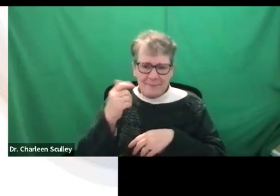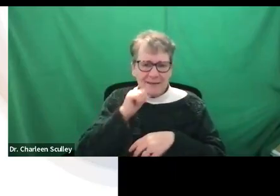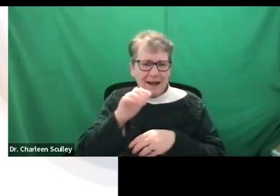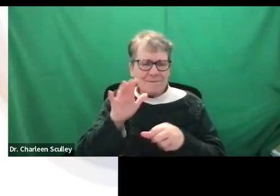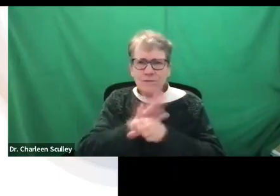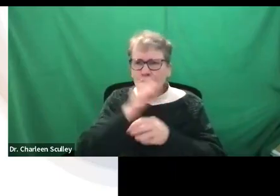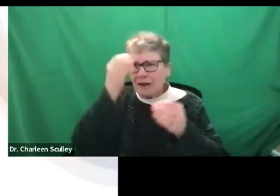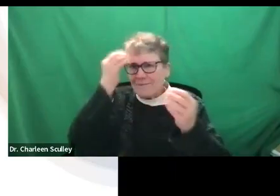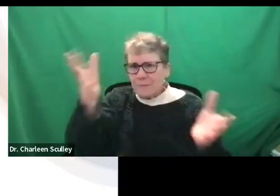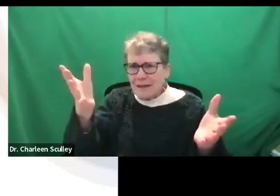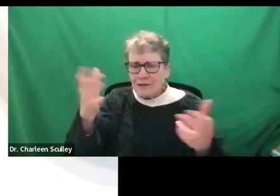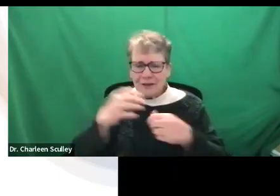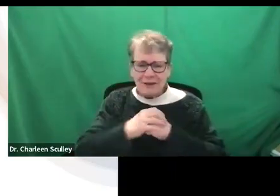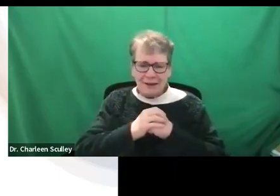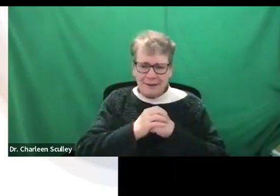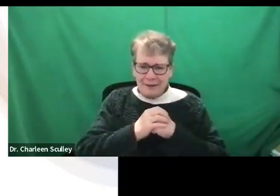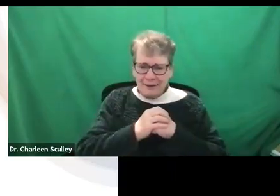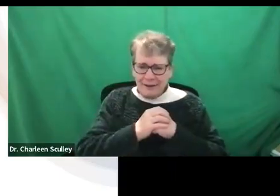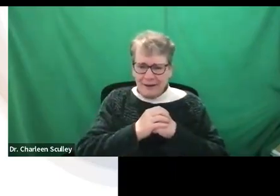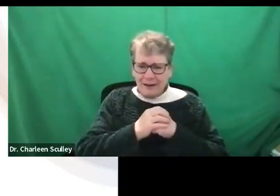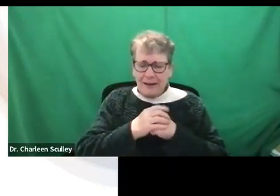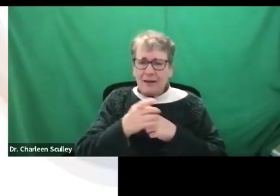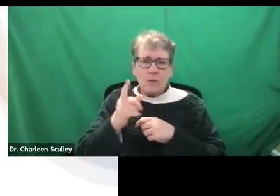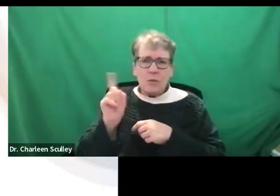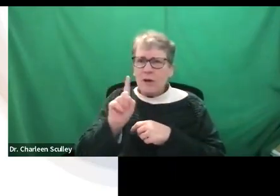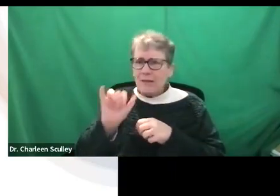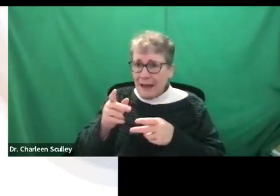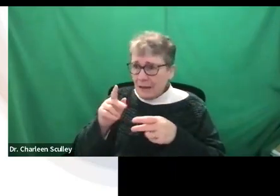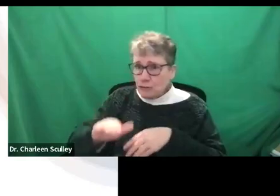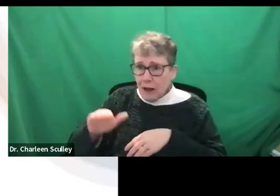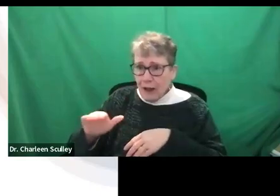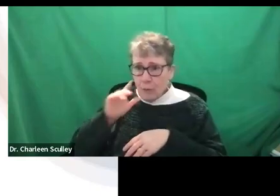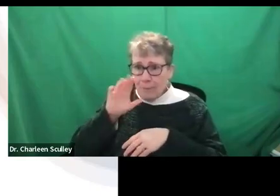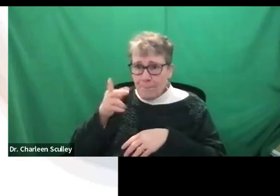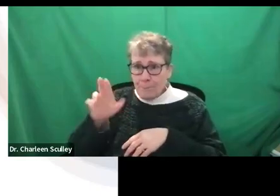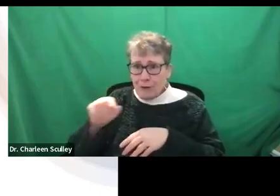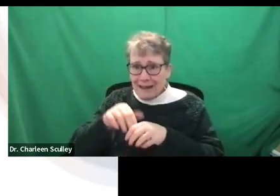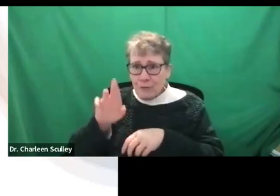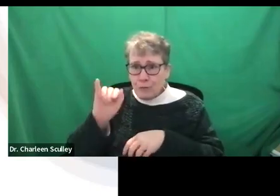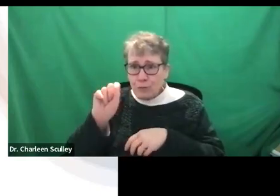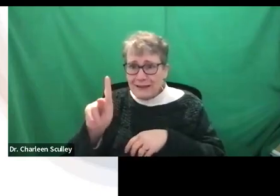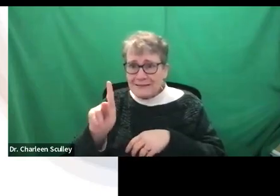Parents face bias. They face contradictory information. They face a lacking of information.